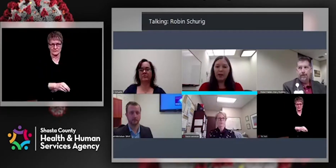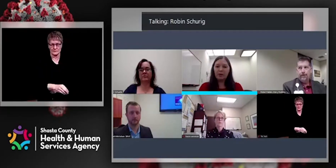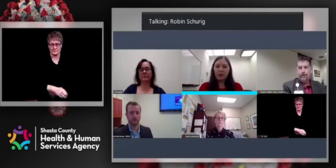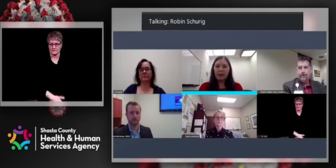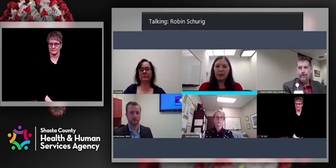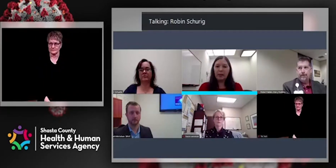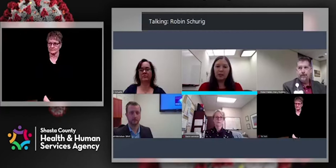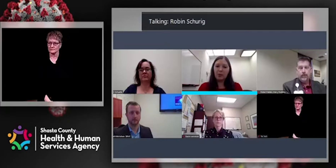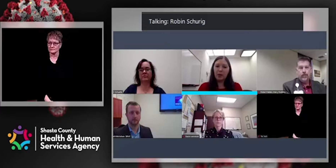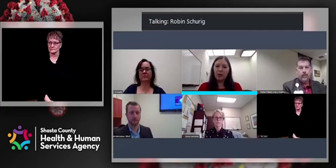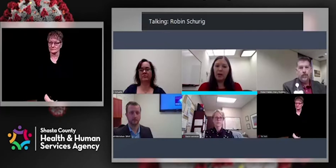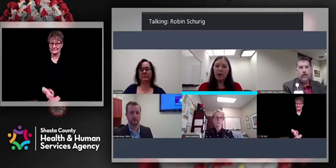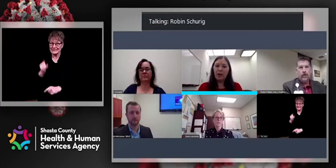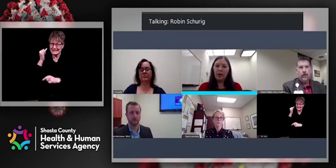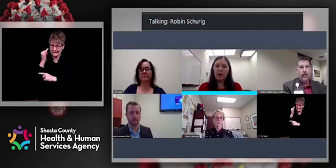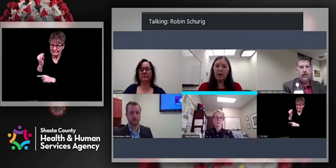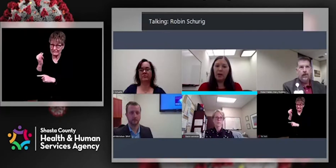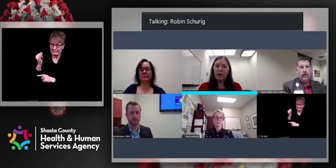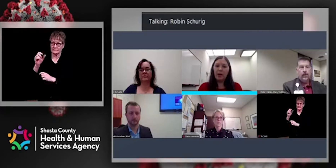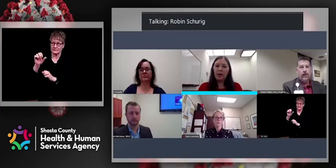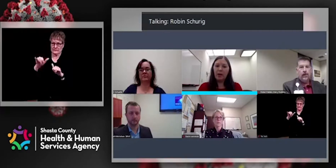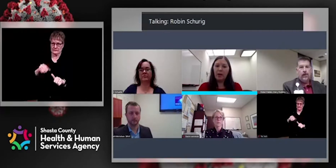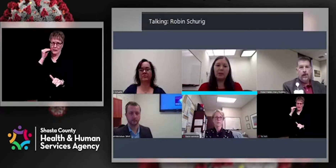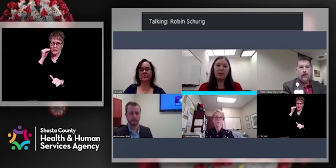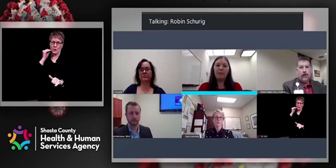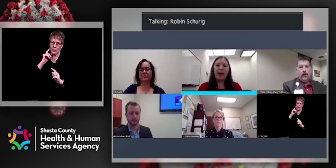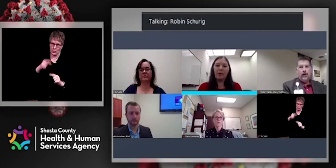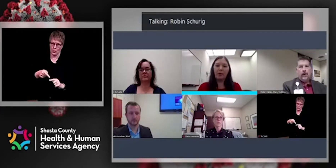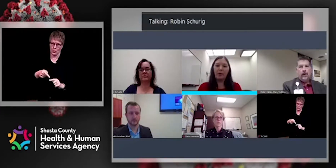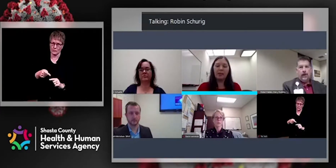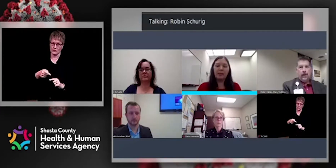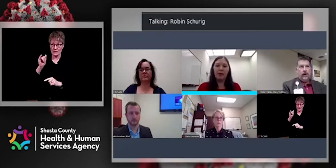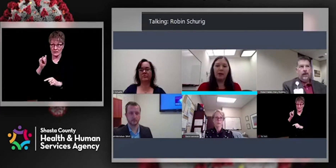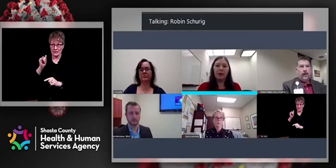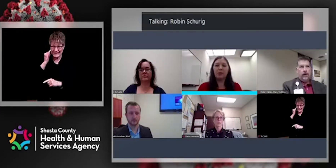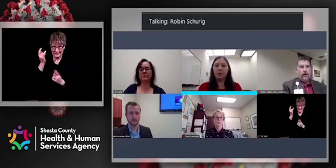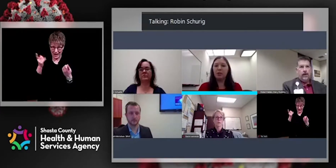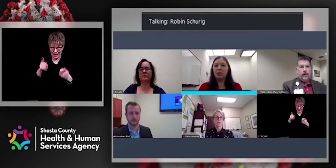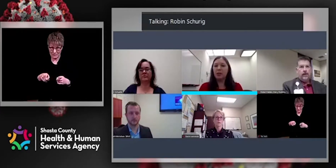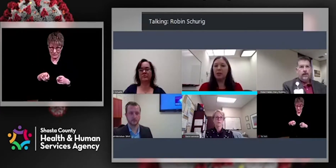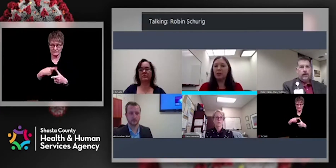in effect for at least three weeks. We would not be able to come back out of it until, as a region,